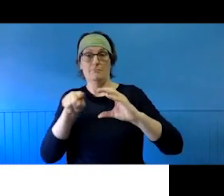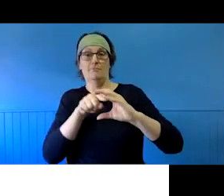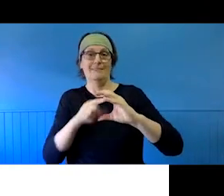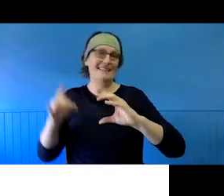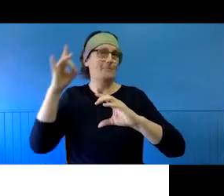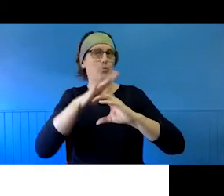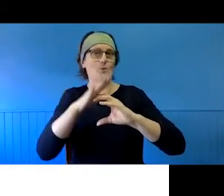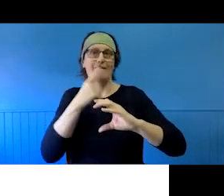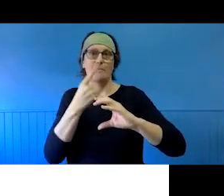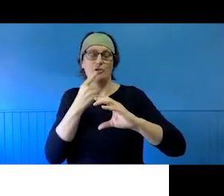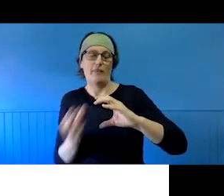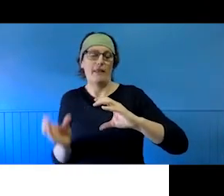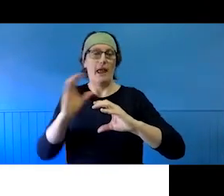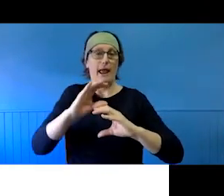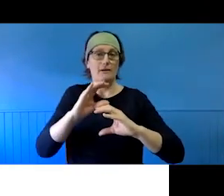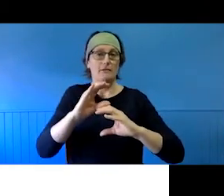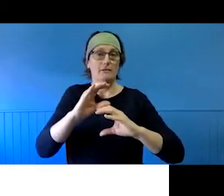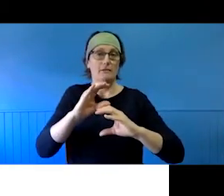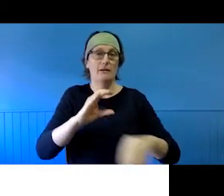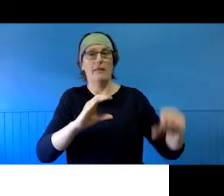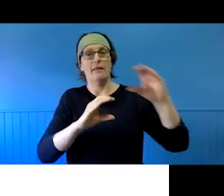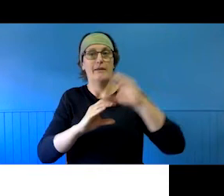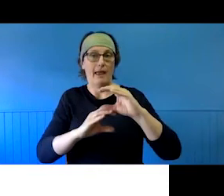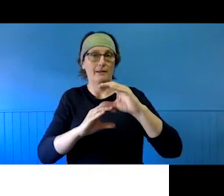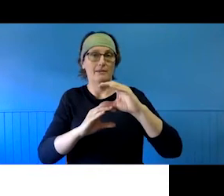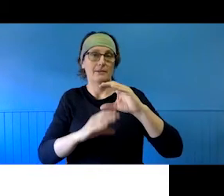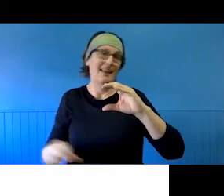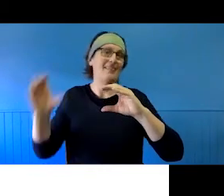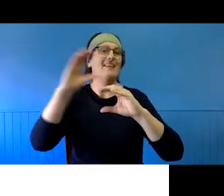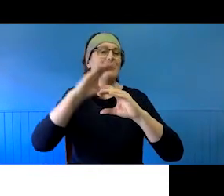adding on to it another piece of information. And building upon that,